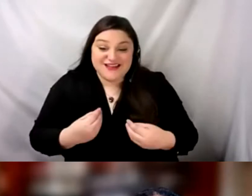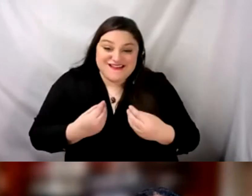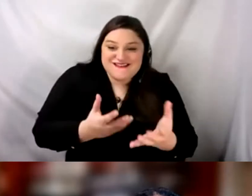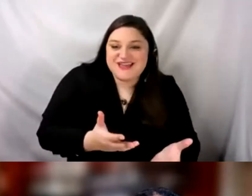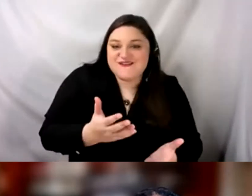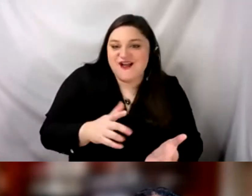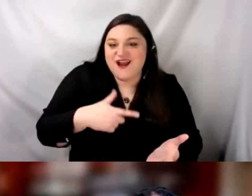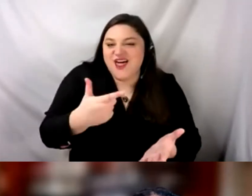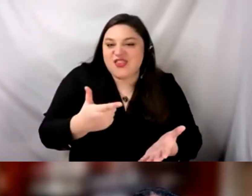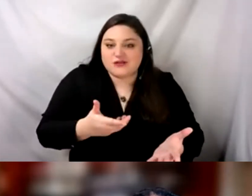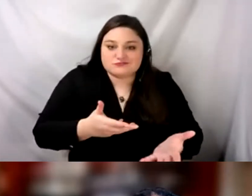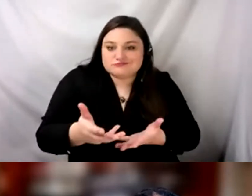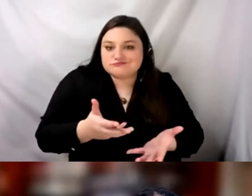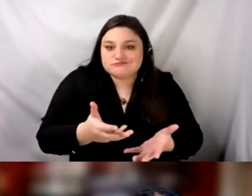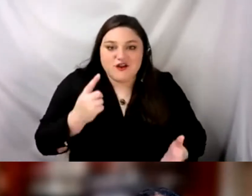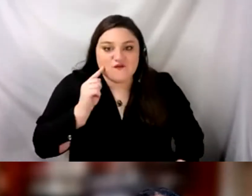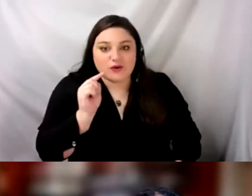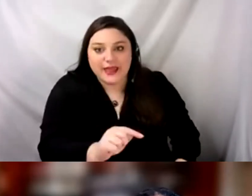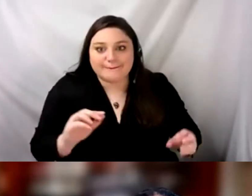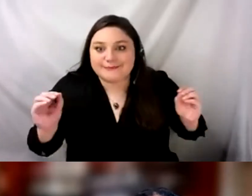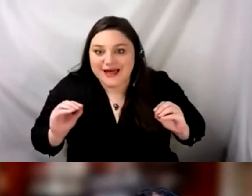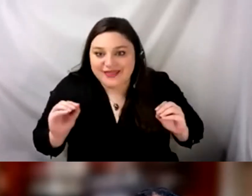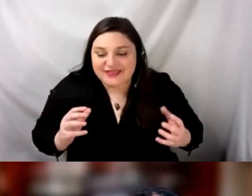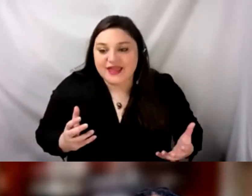And no matter what we do it will incur a lot of costs